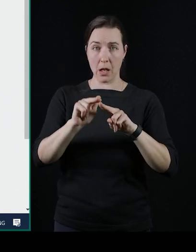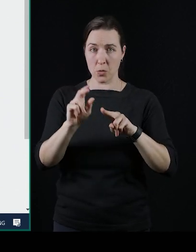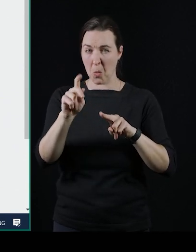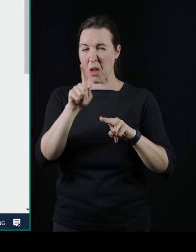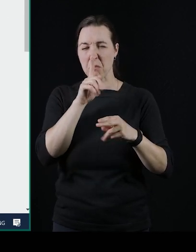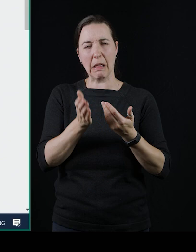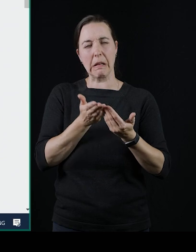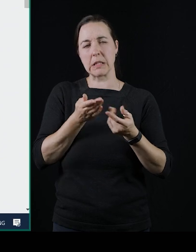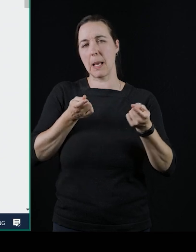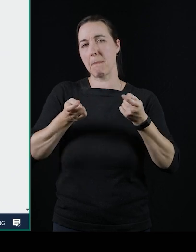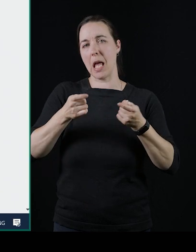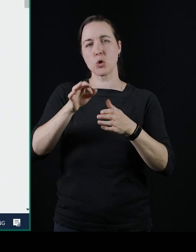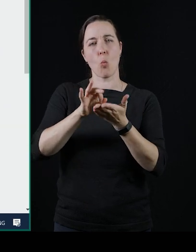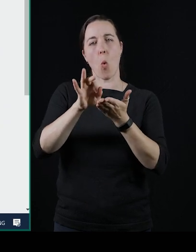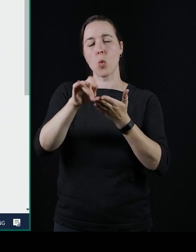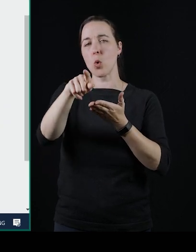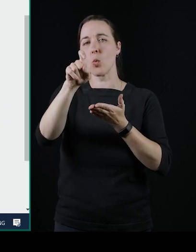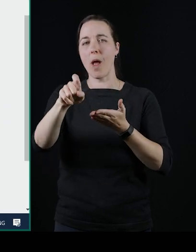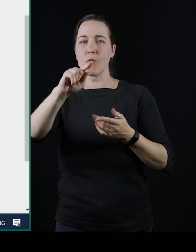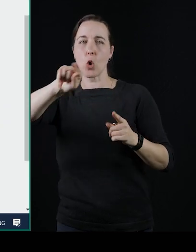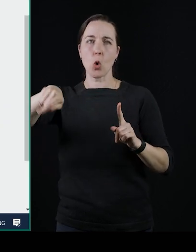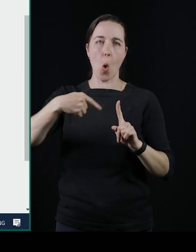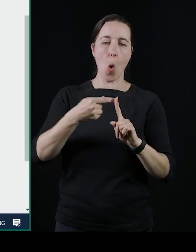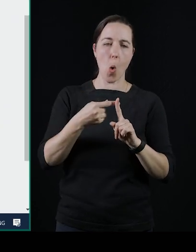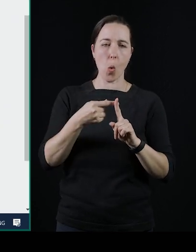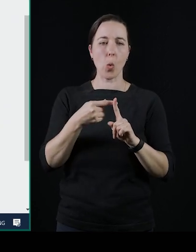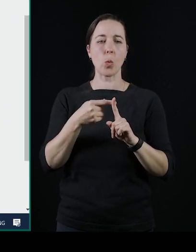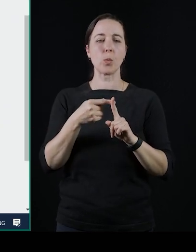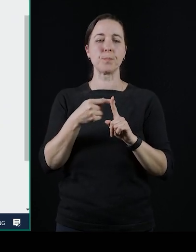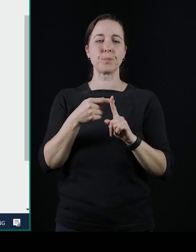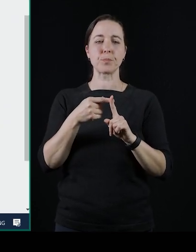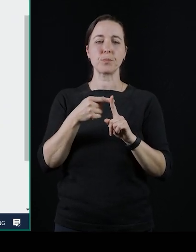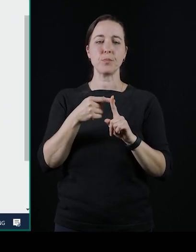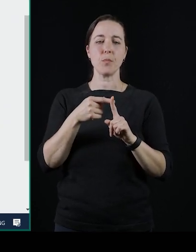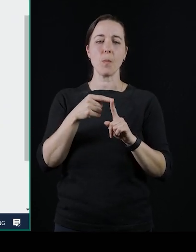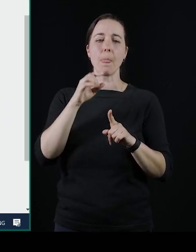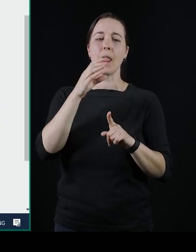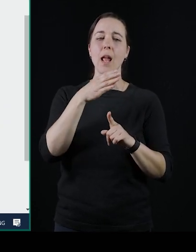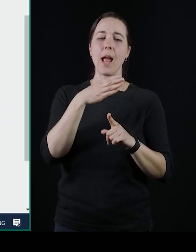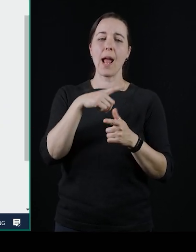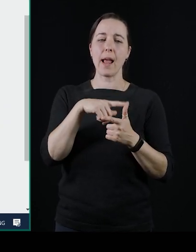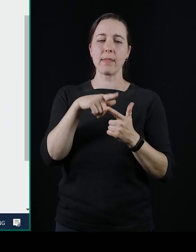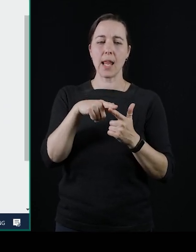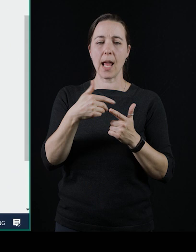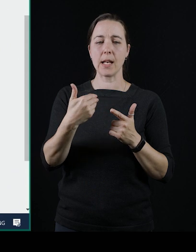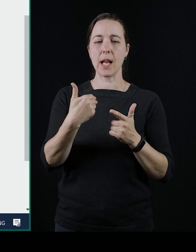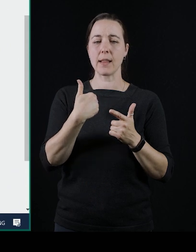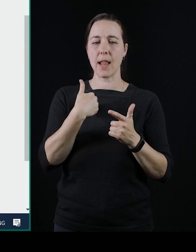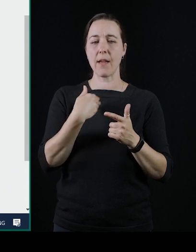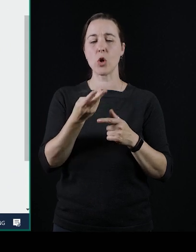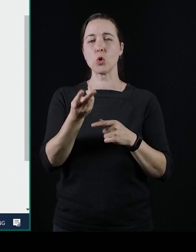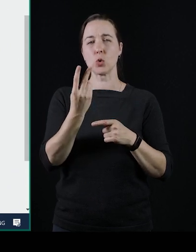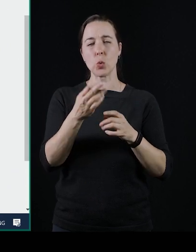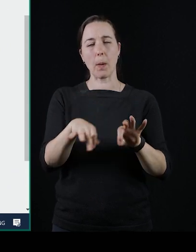It's very easy to manage quota. You have to go to your, we may see it later. And then there are two important settings